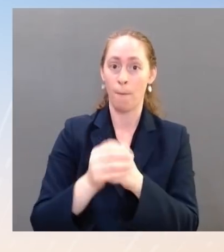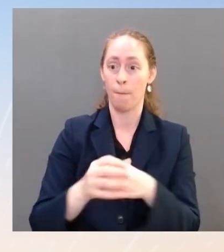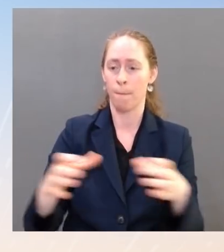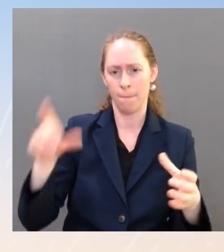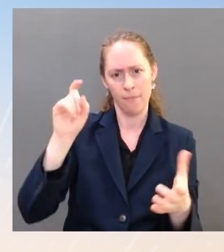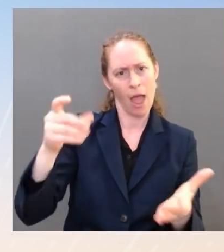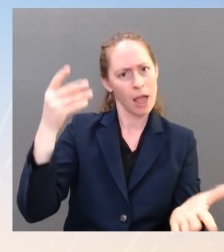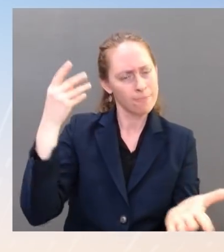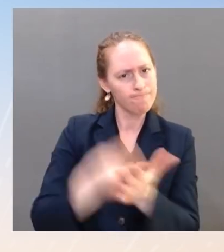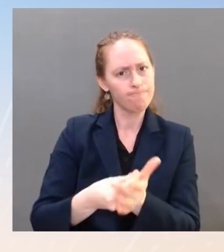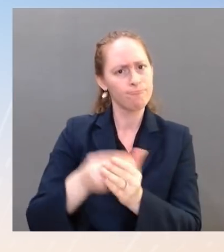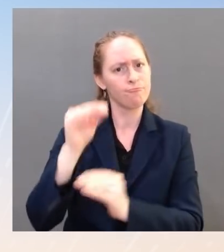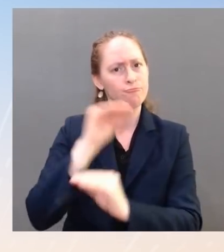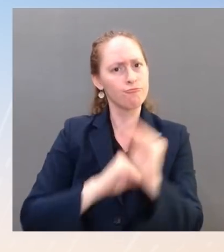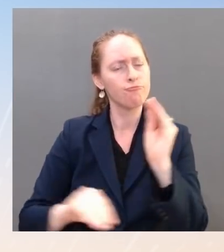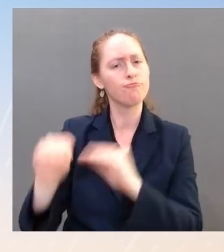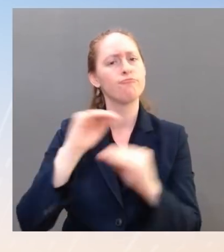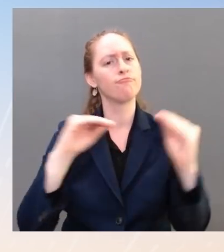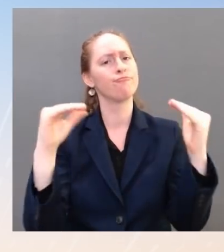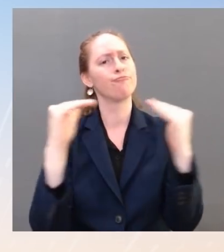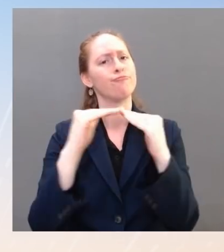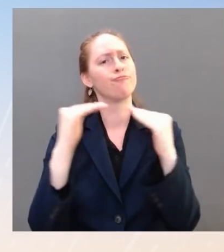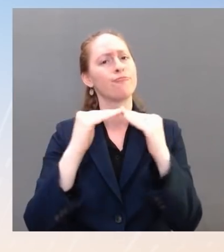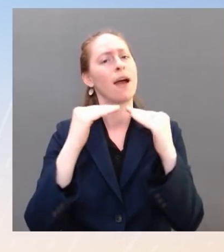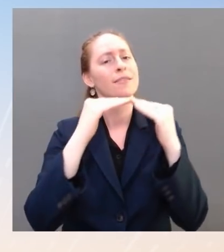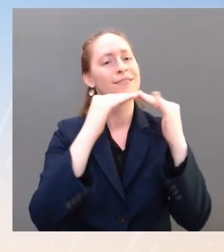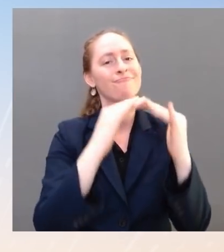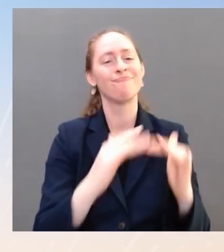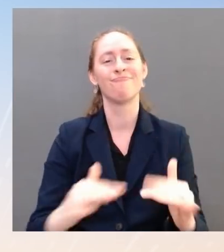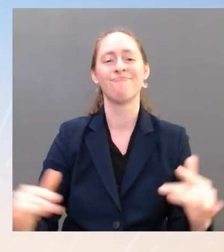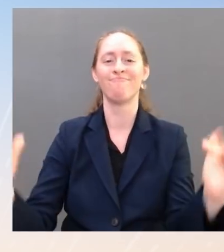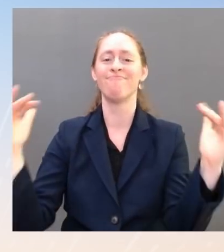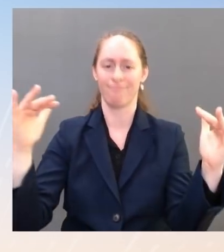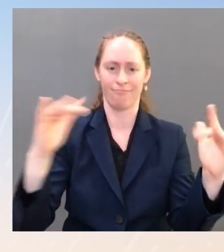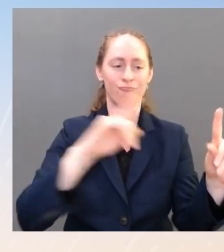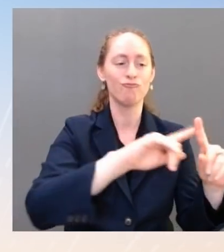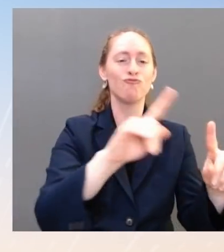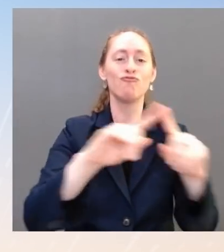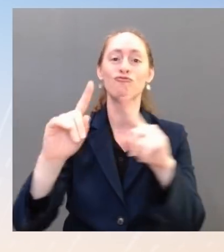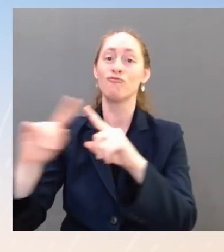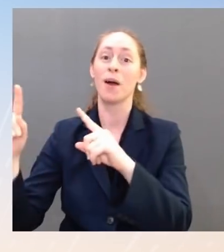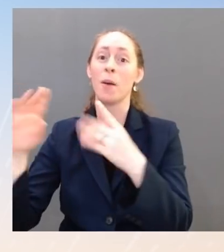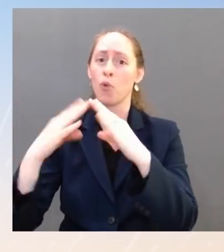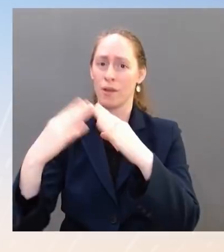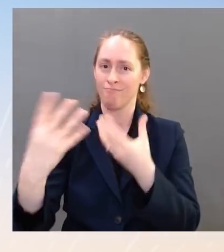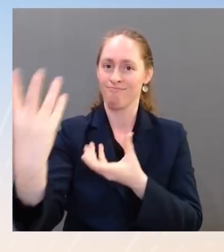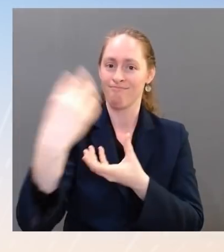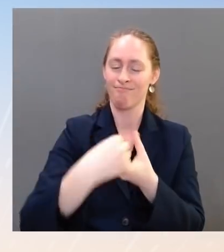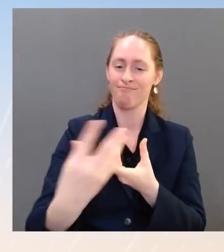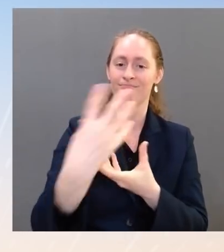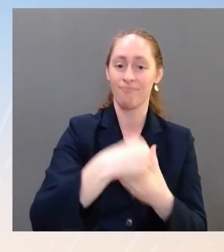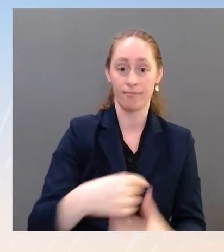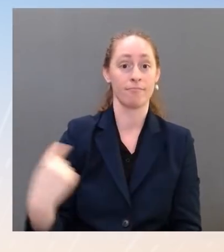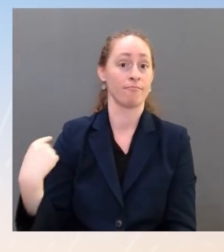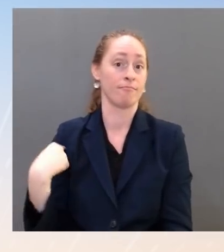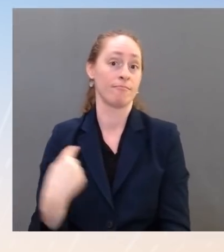Workers in every single community at the Department of Labor are certainly our mission is to empower workers, all workers. And as I travel around the country,